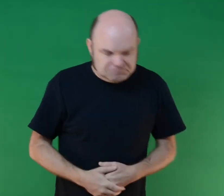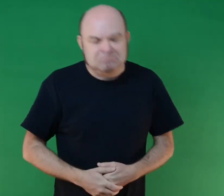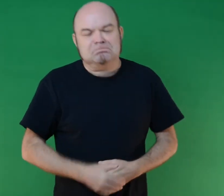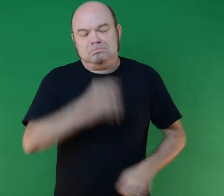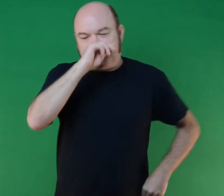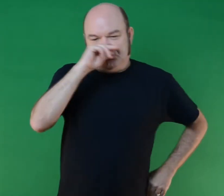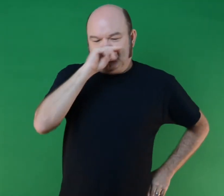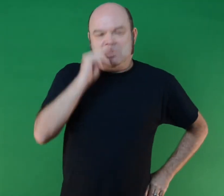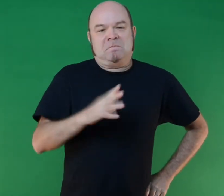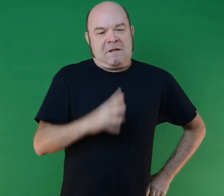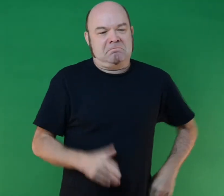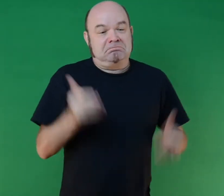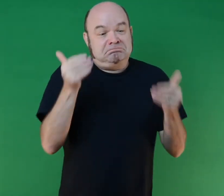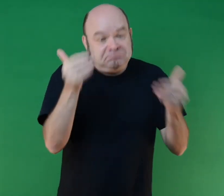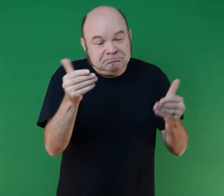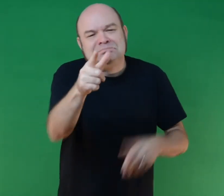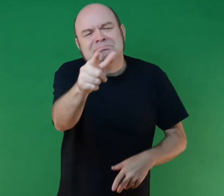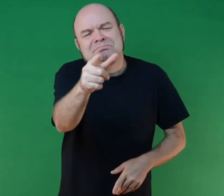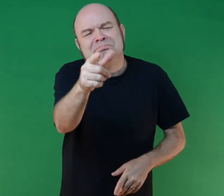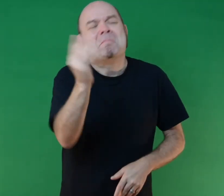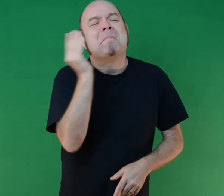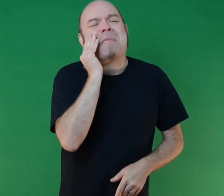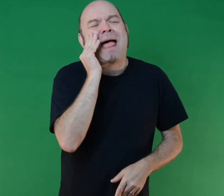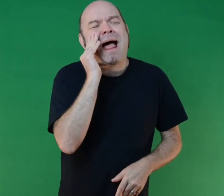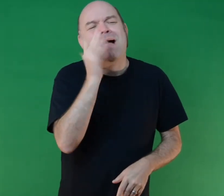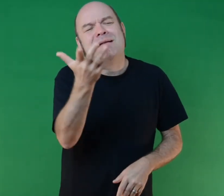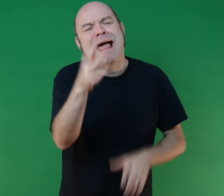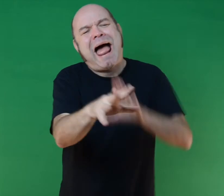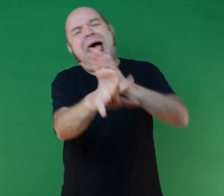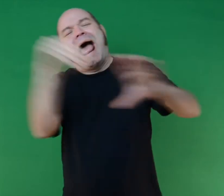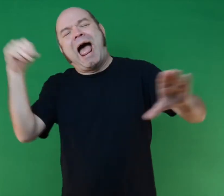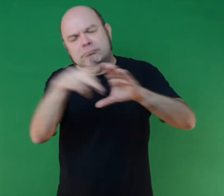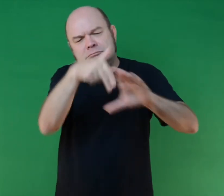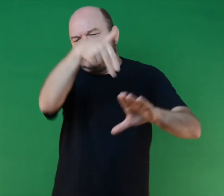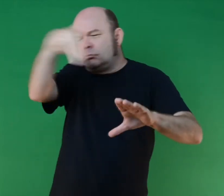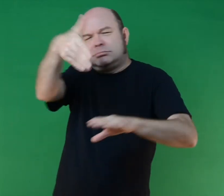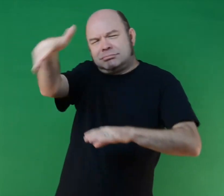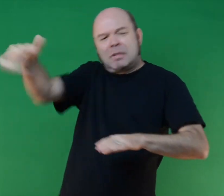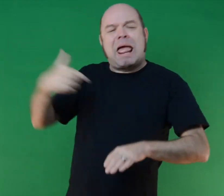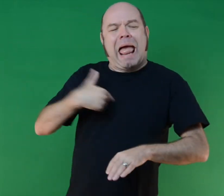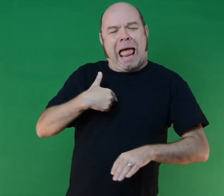"Then you get out of bed and let me get into it,"